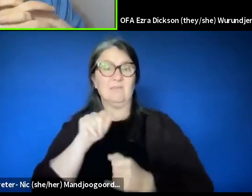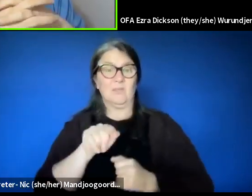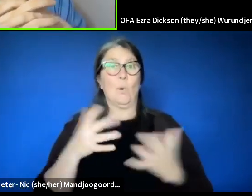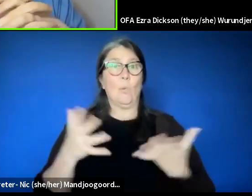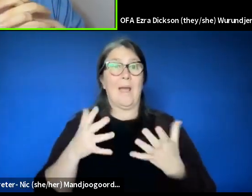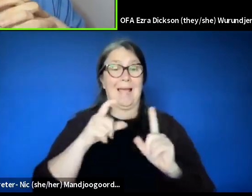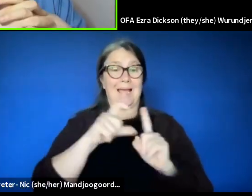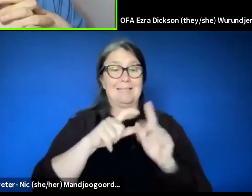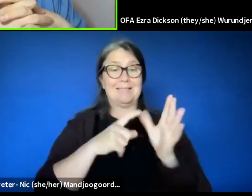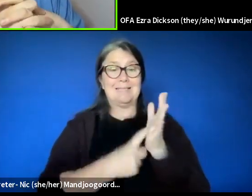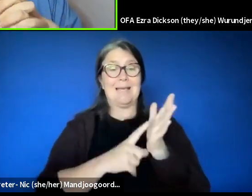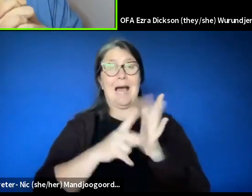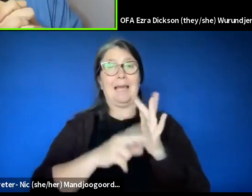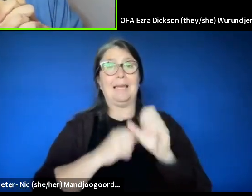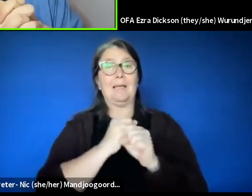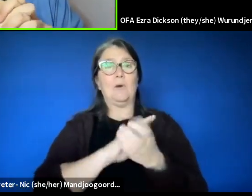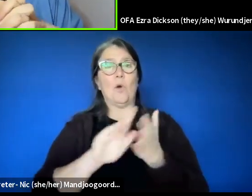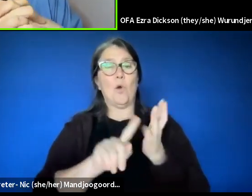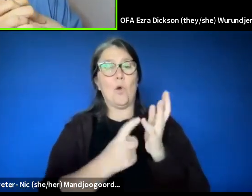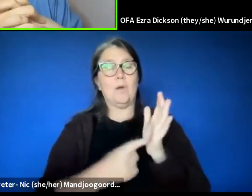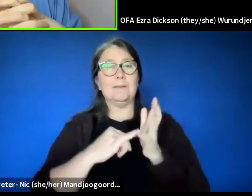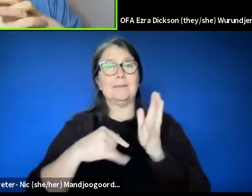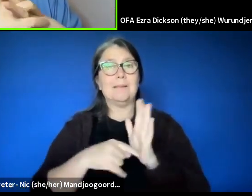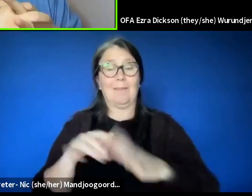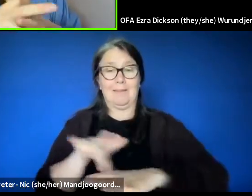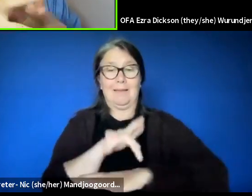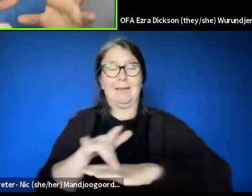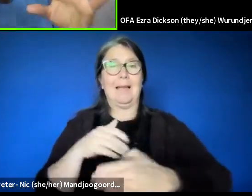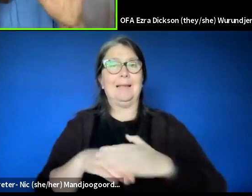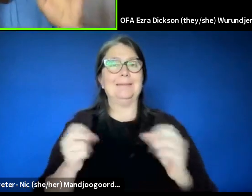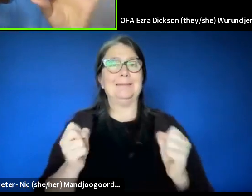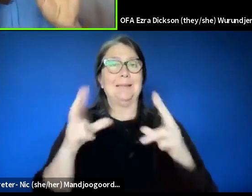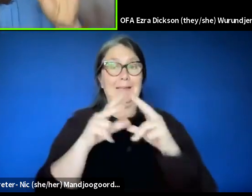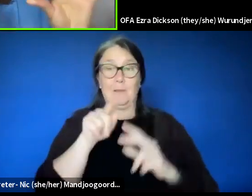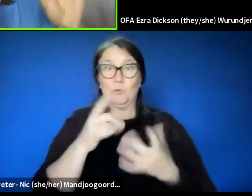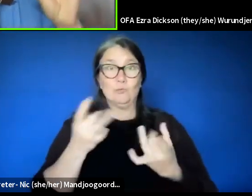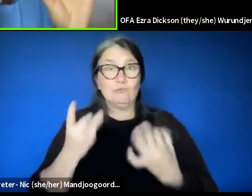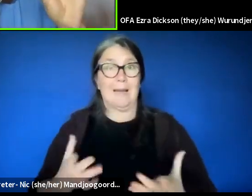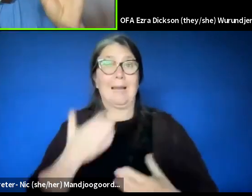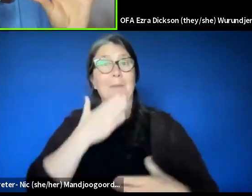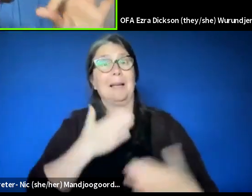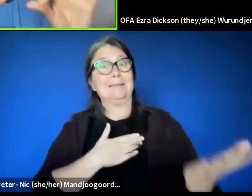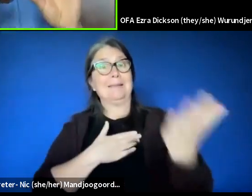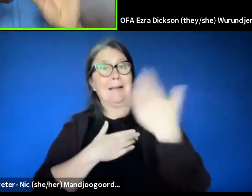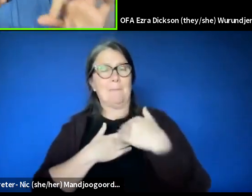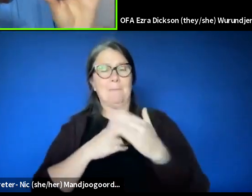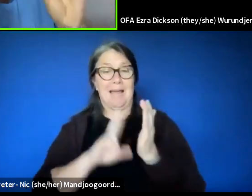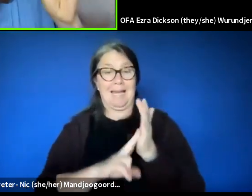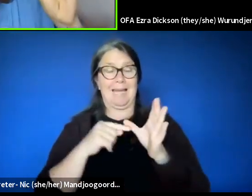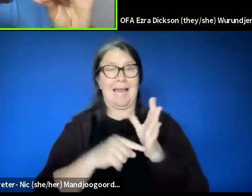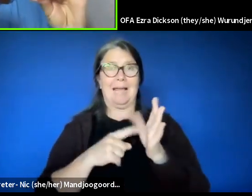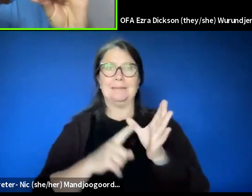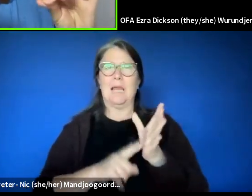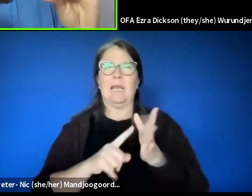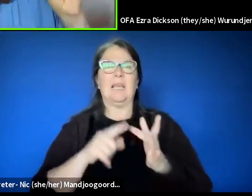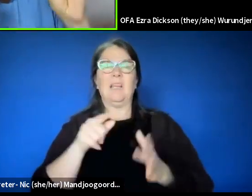cript cript. So we're doing legally Blonde darling her spirit and sitting, so if you feel ready to hit sitting, so if you feel ready to head out into the world, please come along, Natalie's